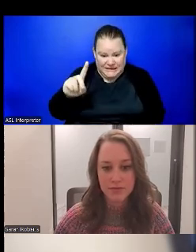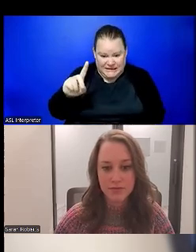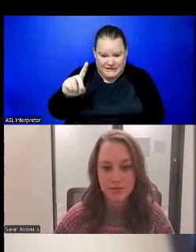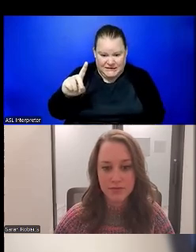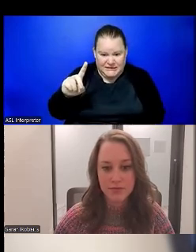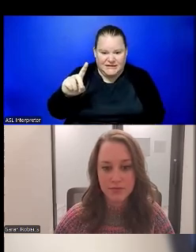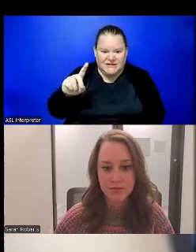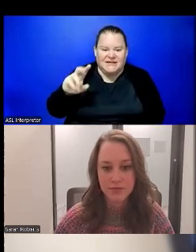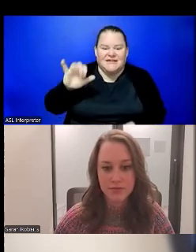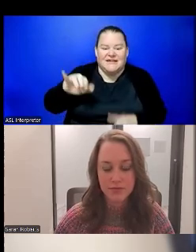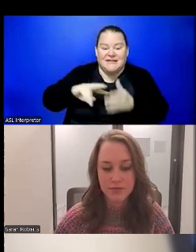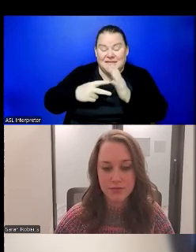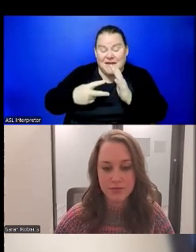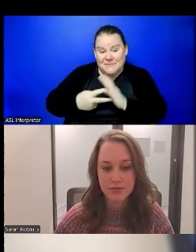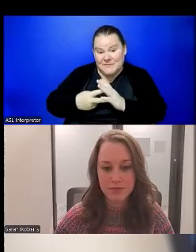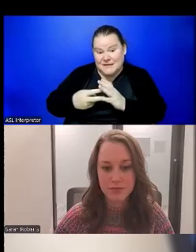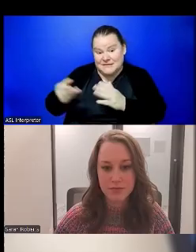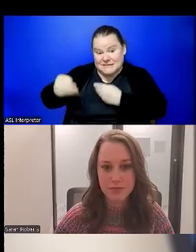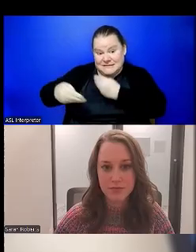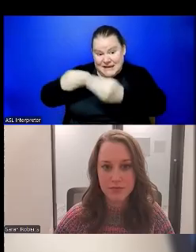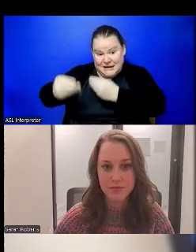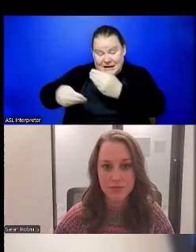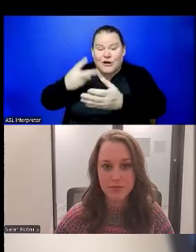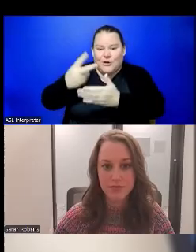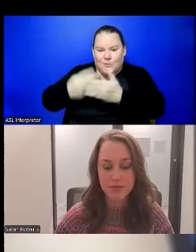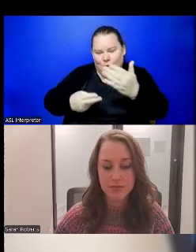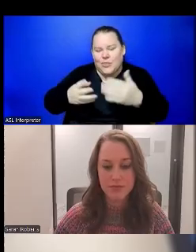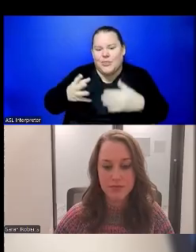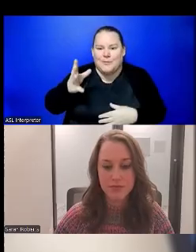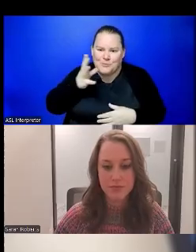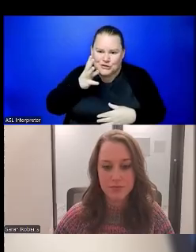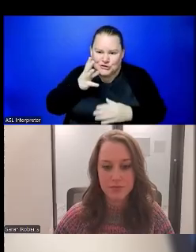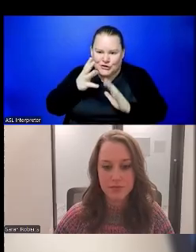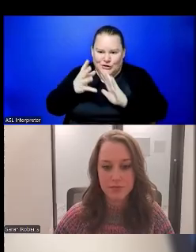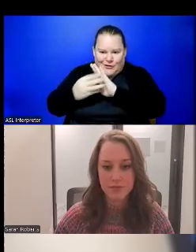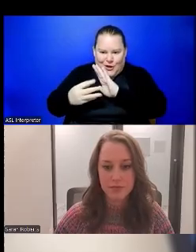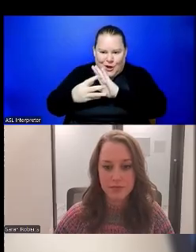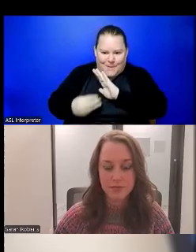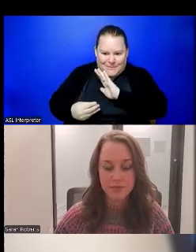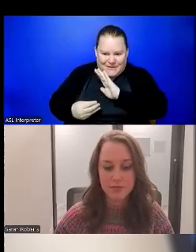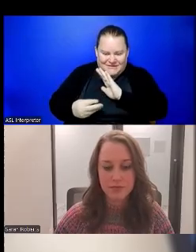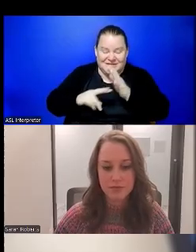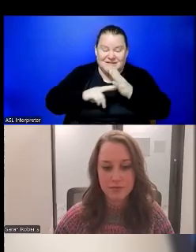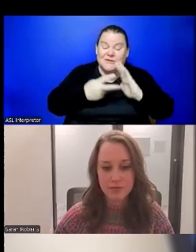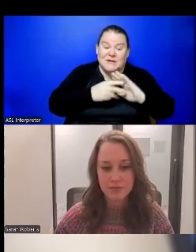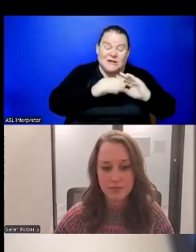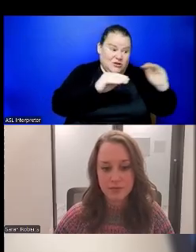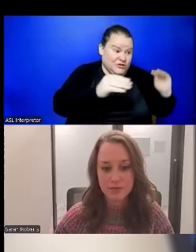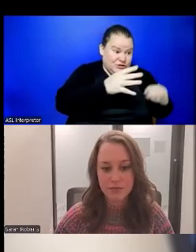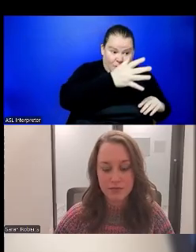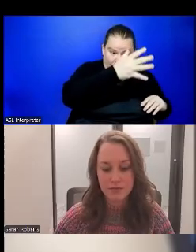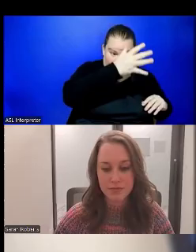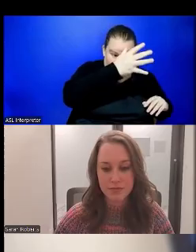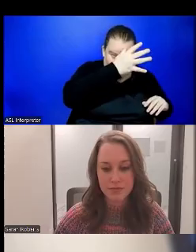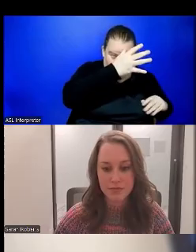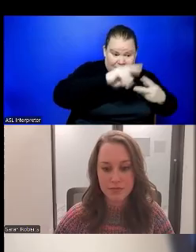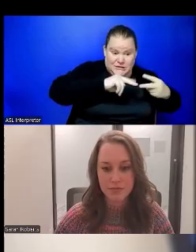inherits both maternal copies of chromosome 15, and therefore there's no paternal gene expression in this region. This